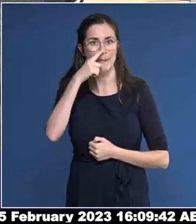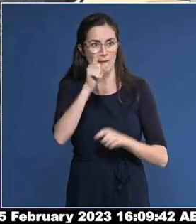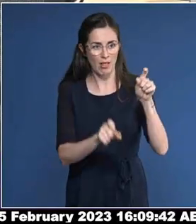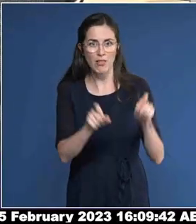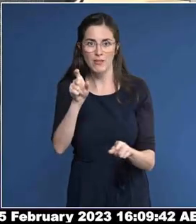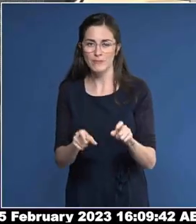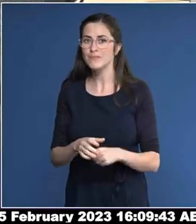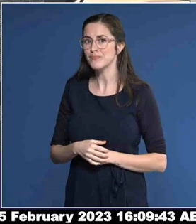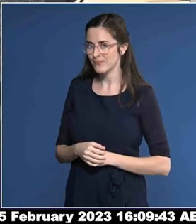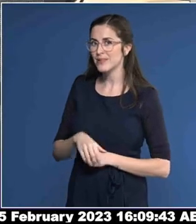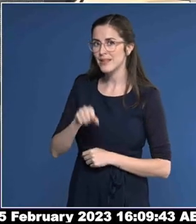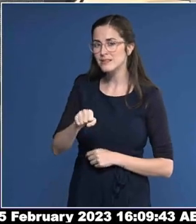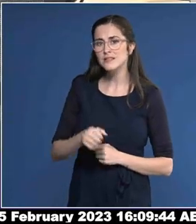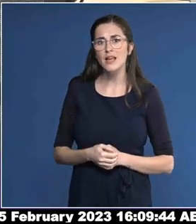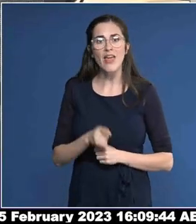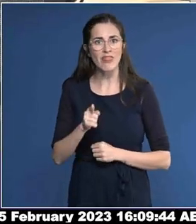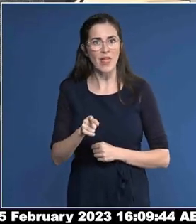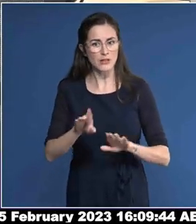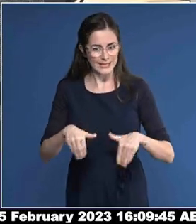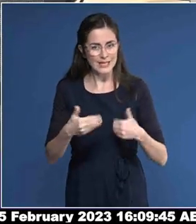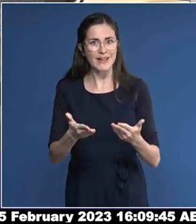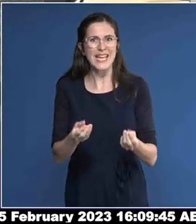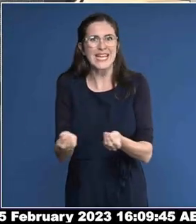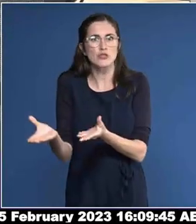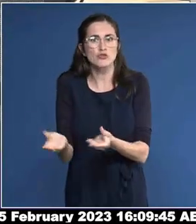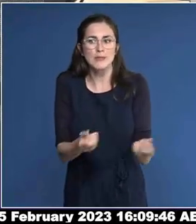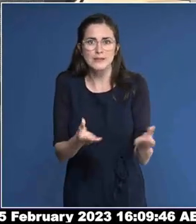And they deliver intermediary supports, so plan management or support